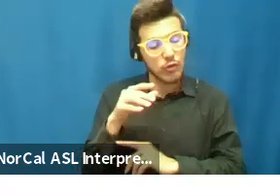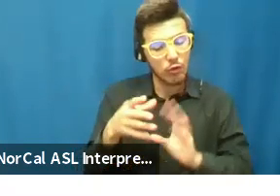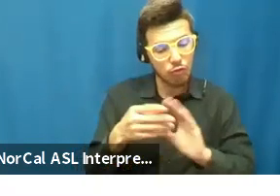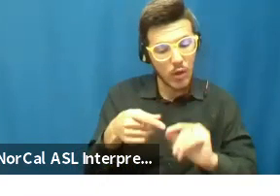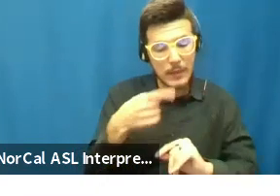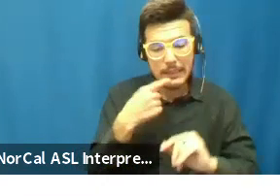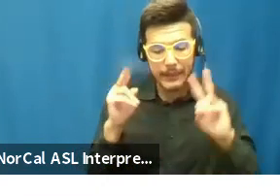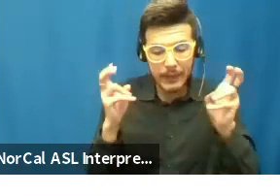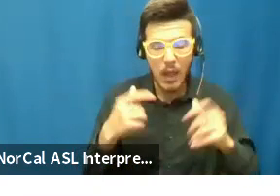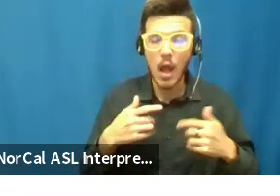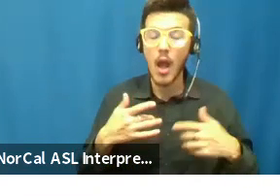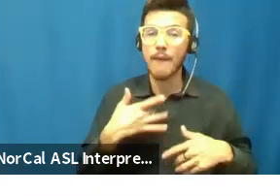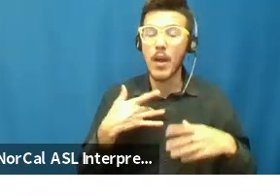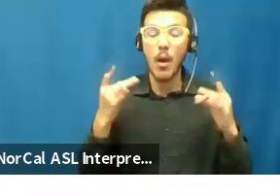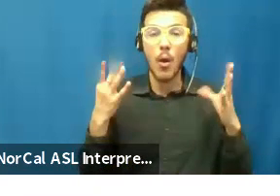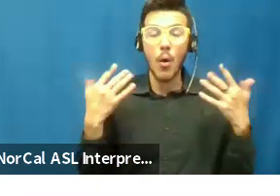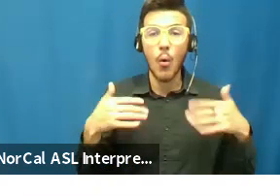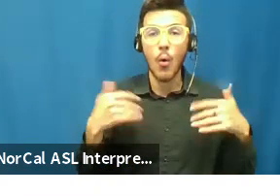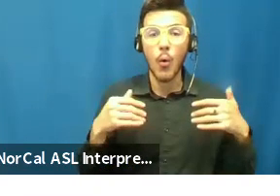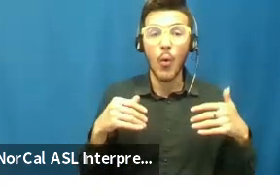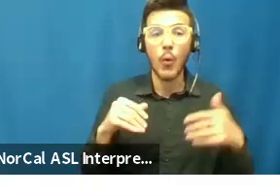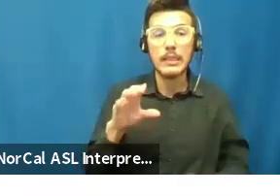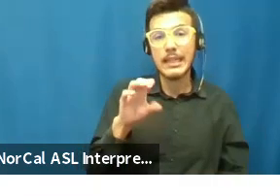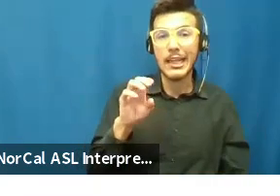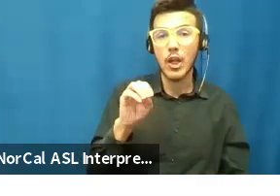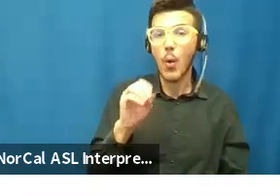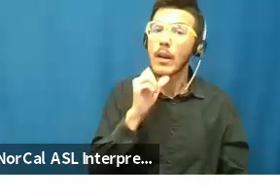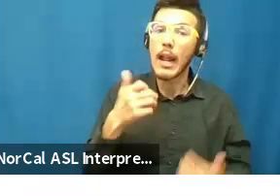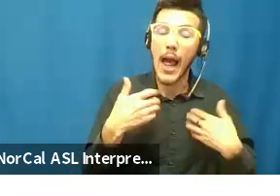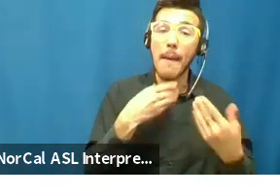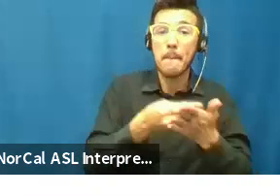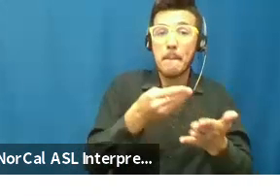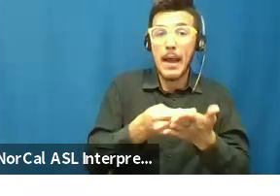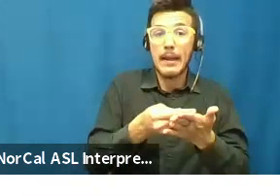HCOs don't have the money to make things accessible for people with disabilities.